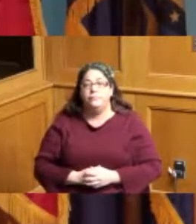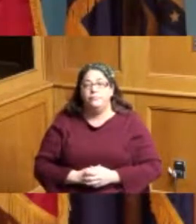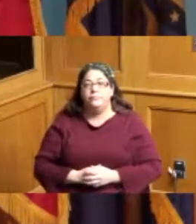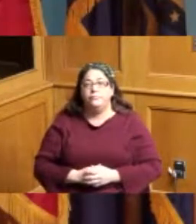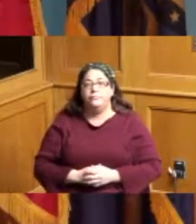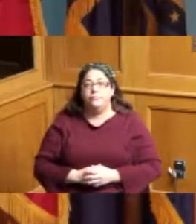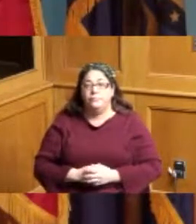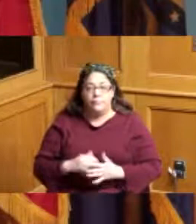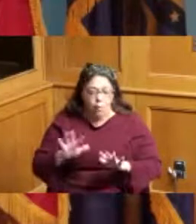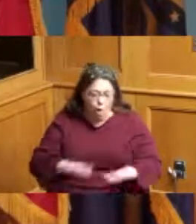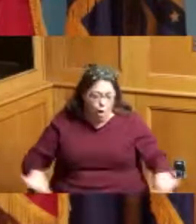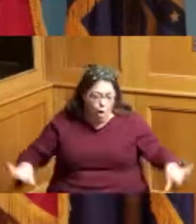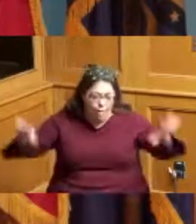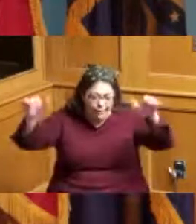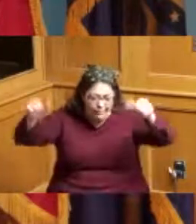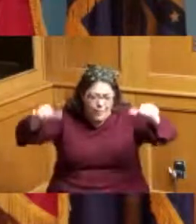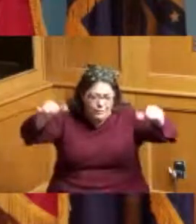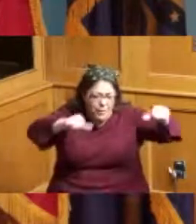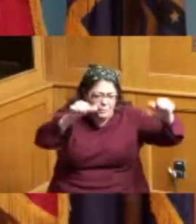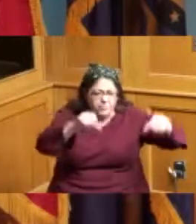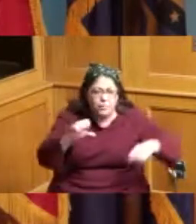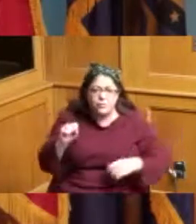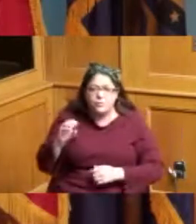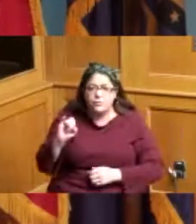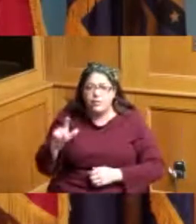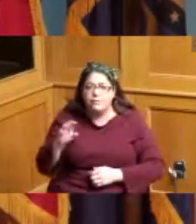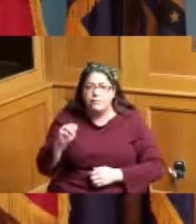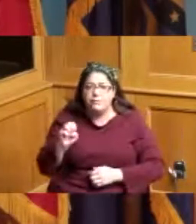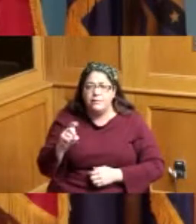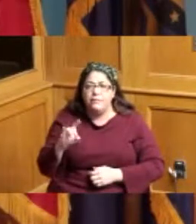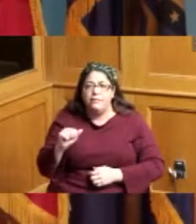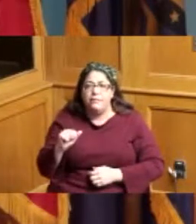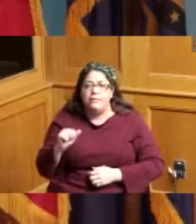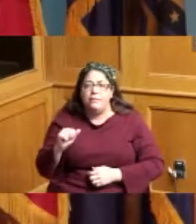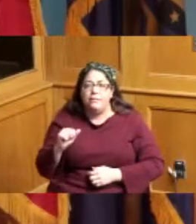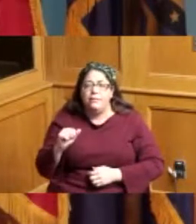social media everywhere people going to go now I want to be clear everybody don't like football